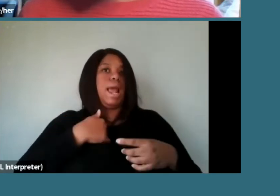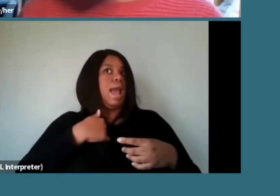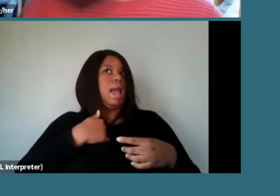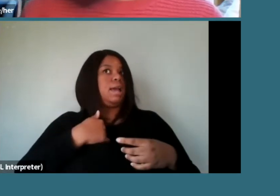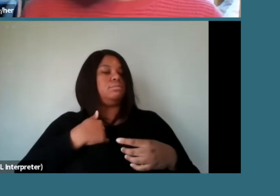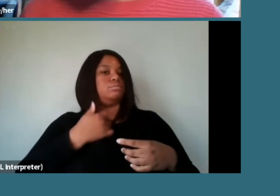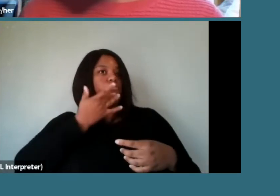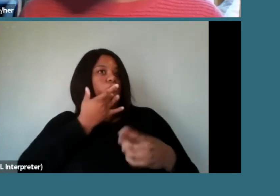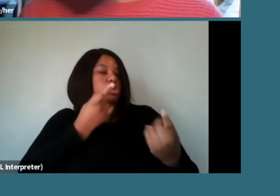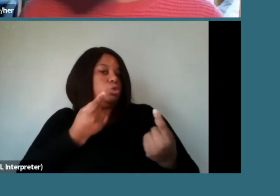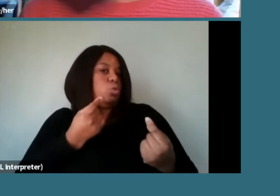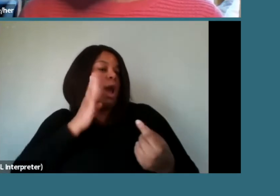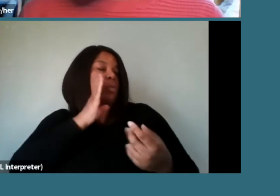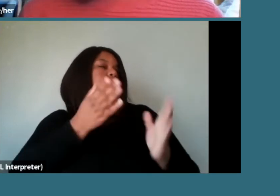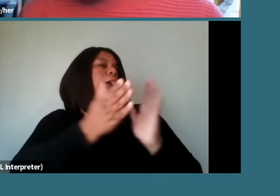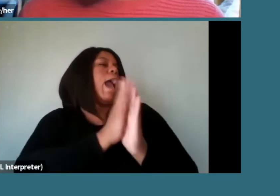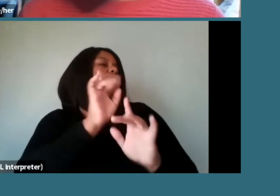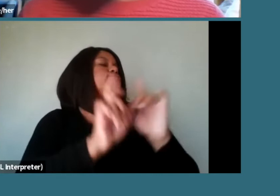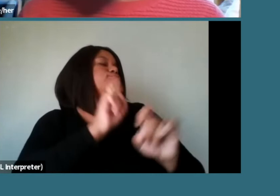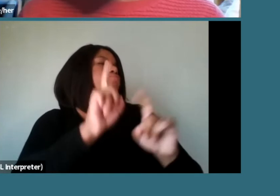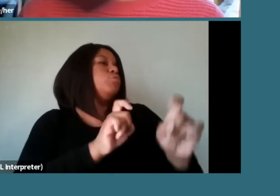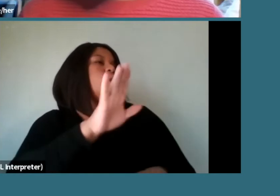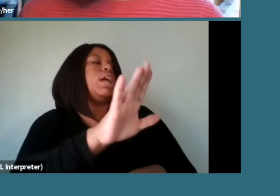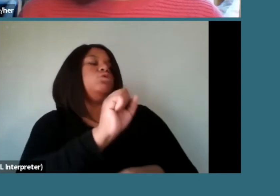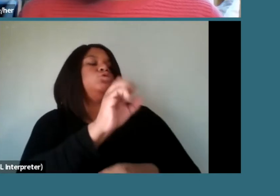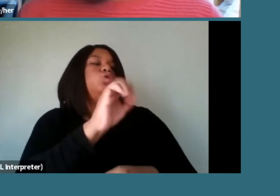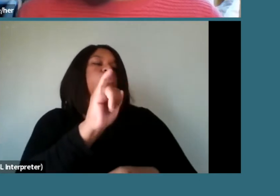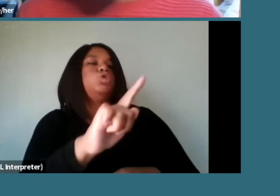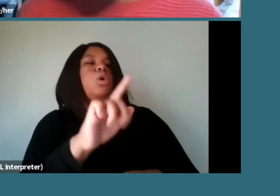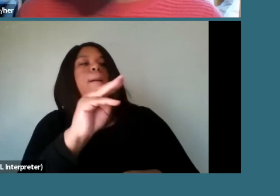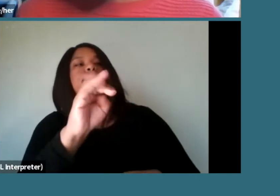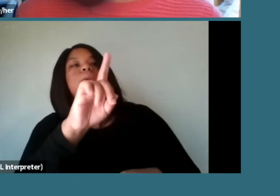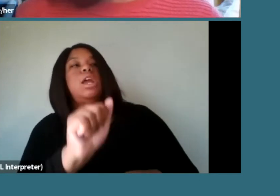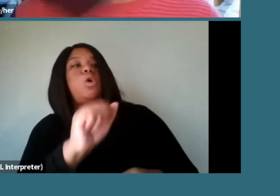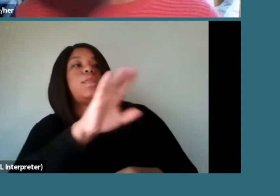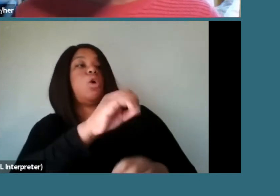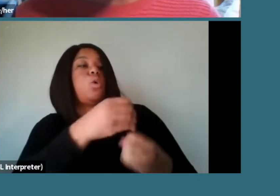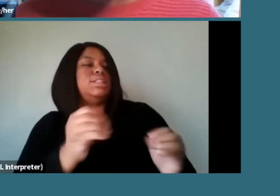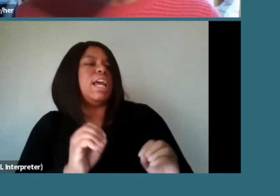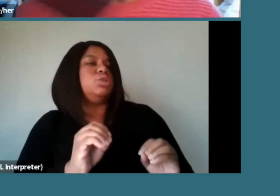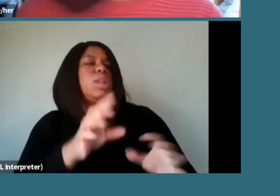to ask in this person's social media, or organization's social media, in the comments, what is this image?